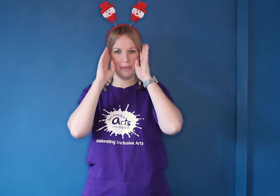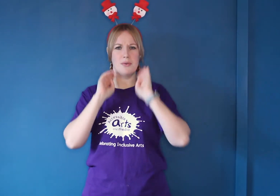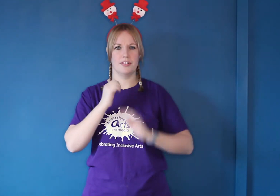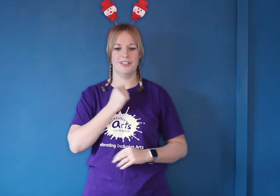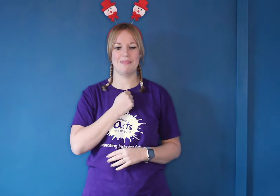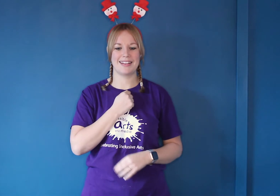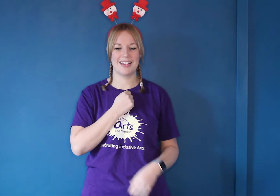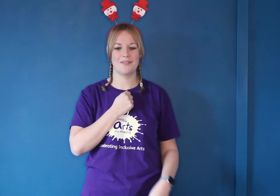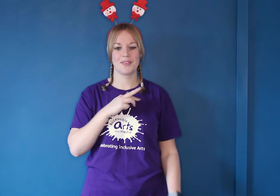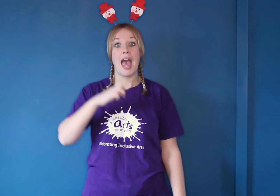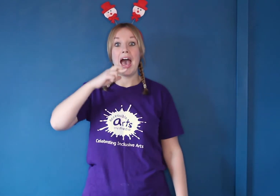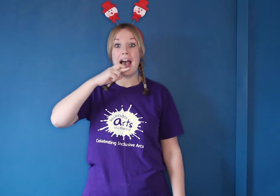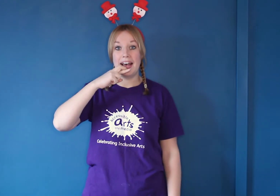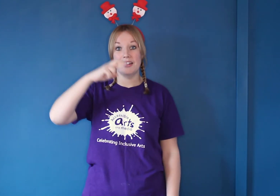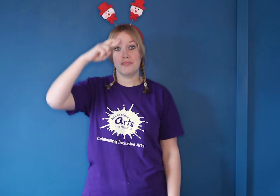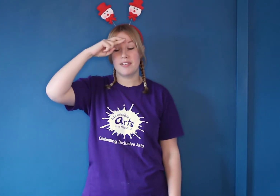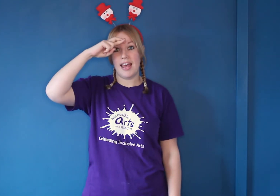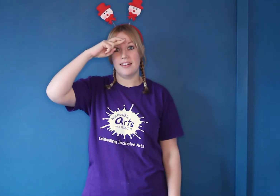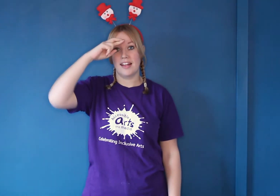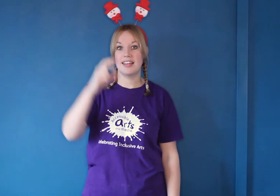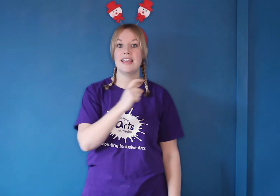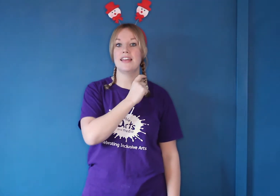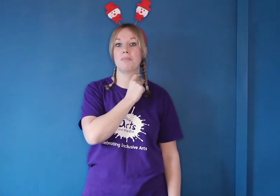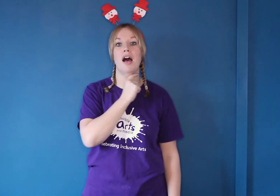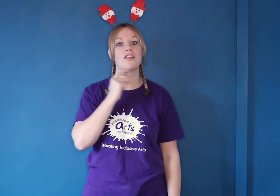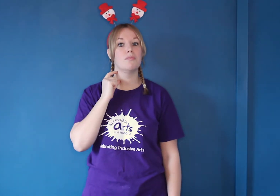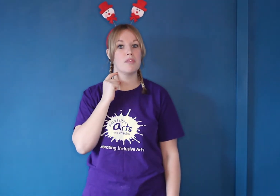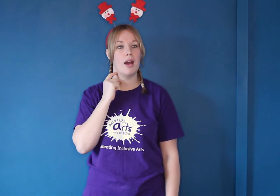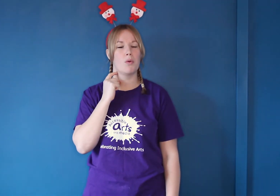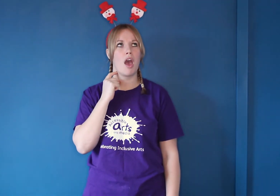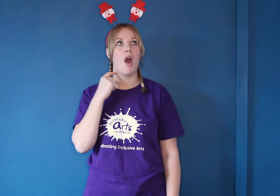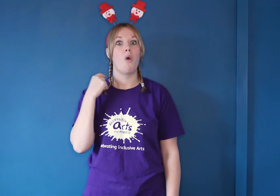Beautiful, my turn. And pretend that he is Parson Brown.